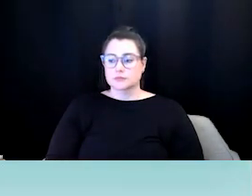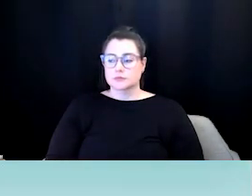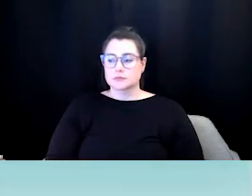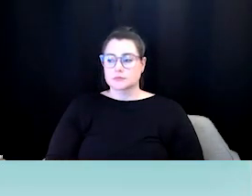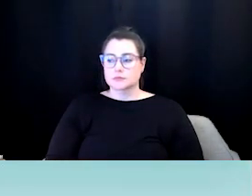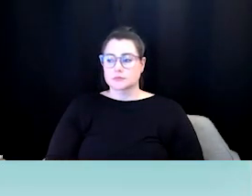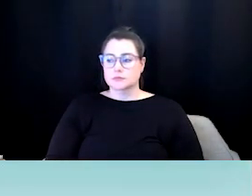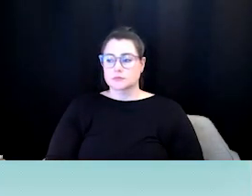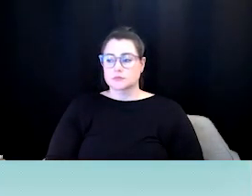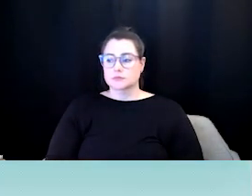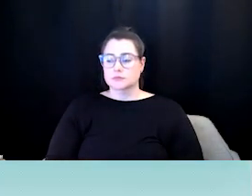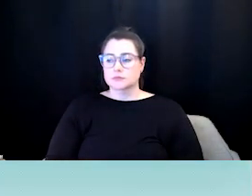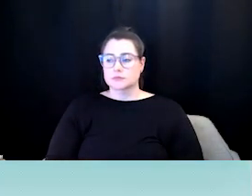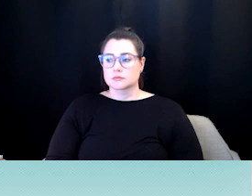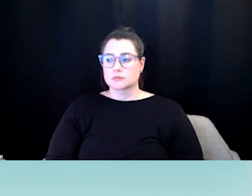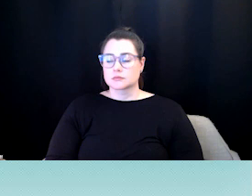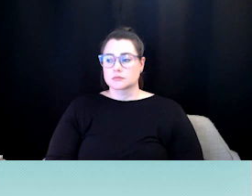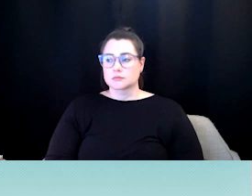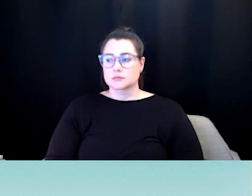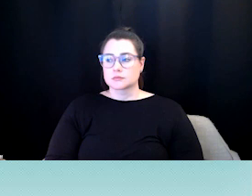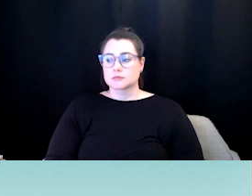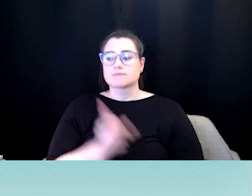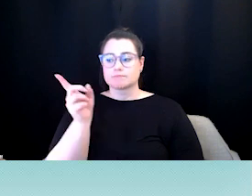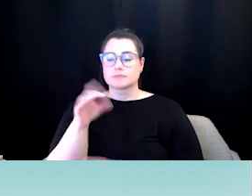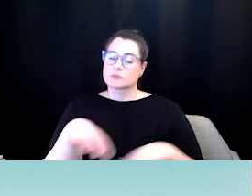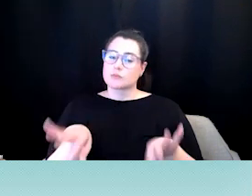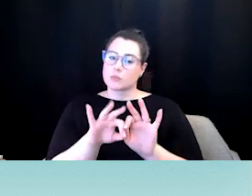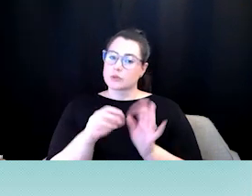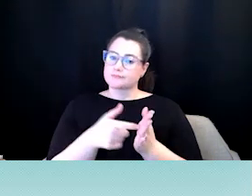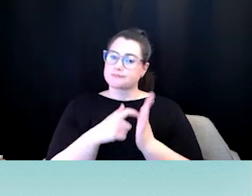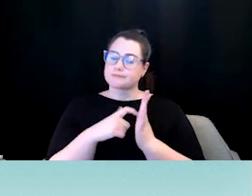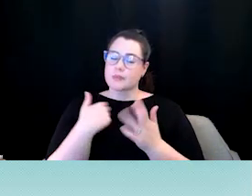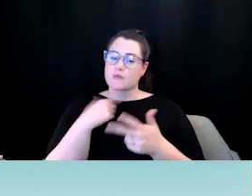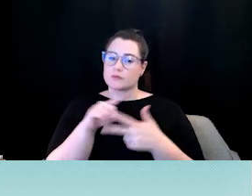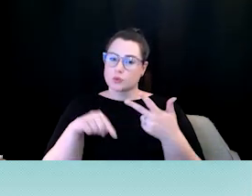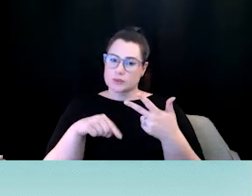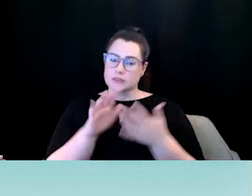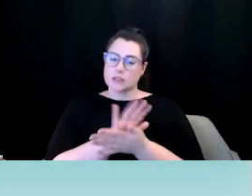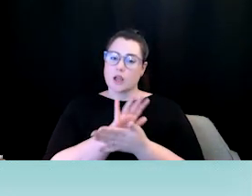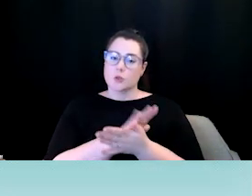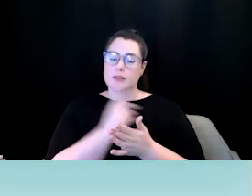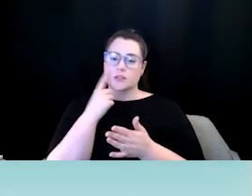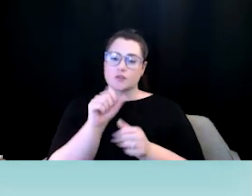So Senior Personnel Document is important. It is required. You have three documents required per person. I'm going to go ahead and Collapse All.